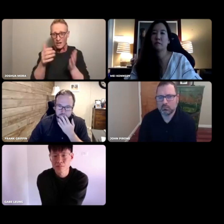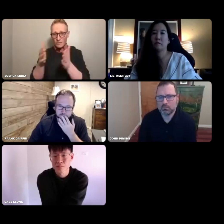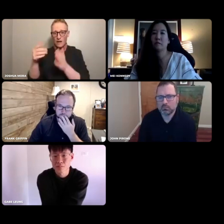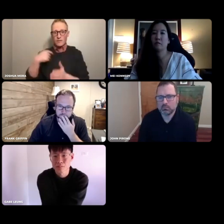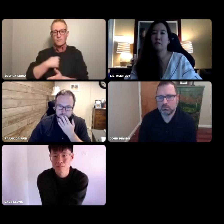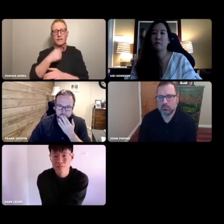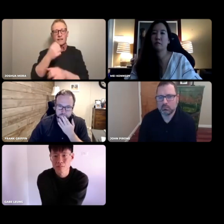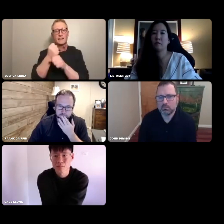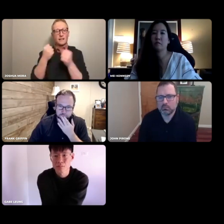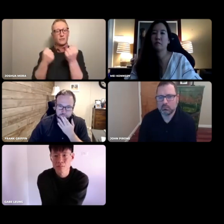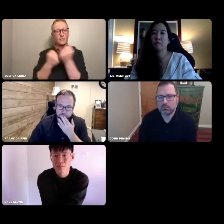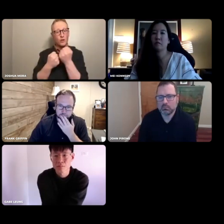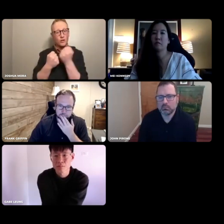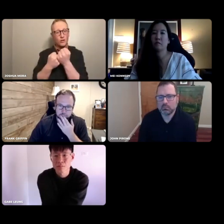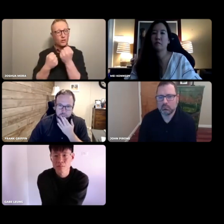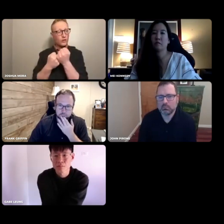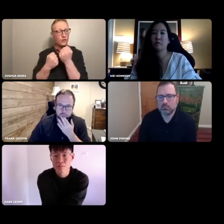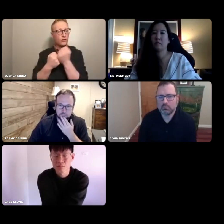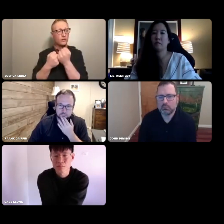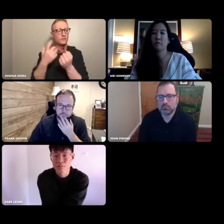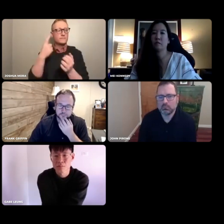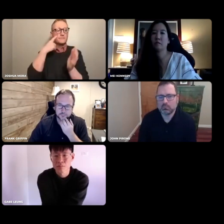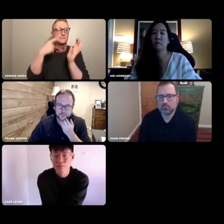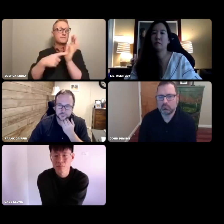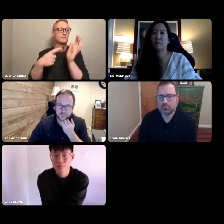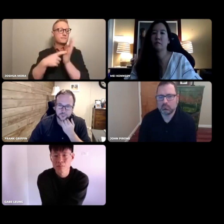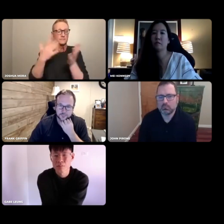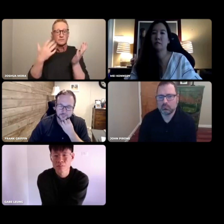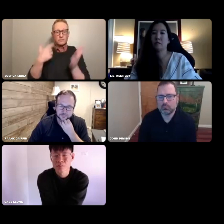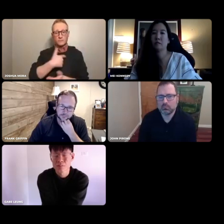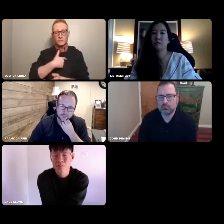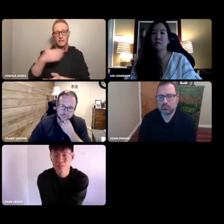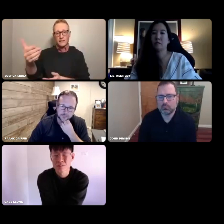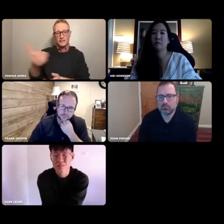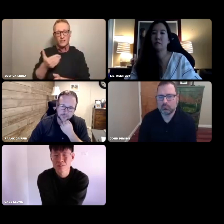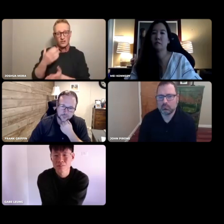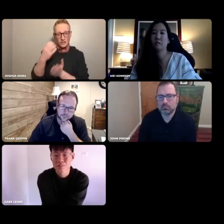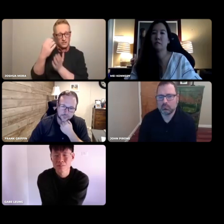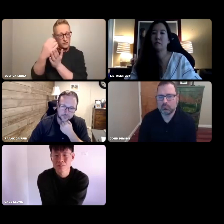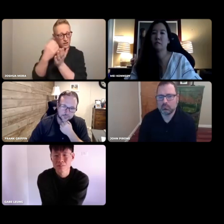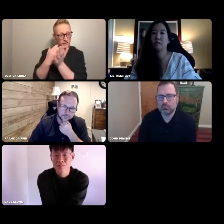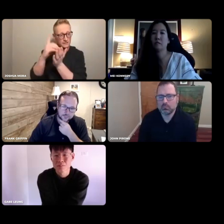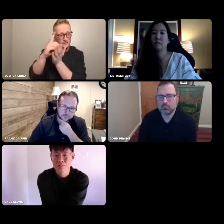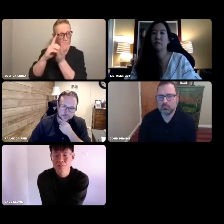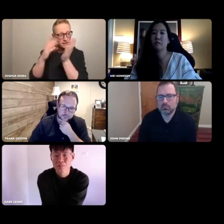virtually and online, is there any way we can get support?